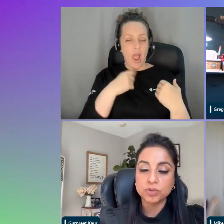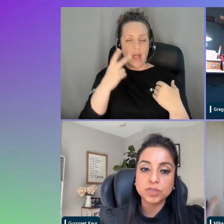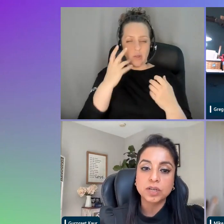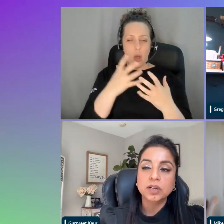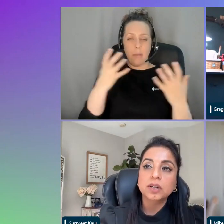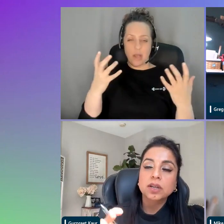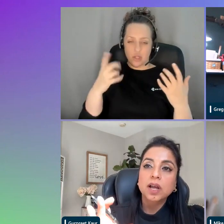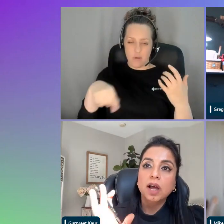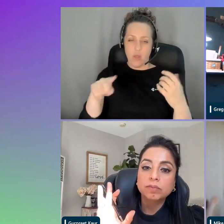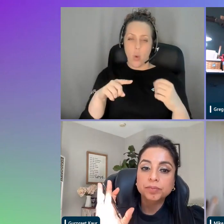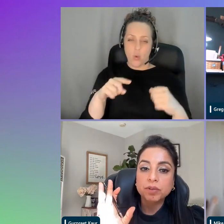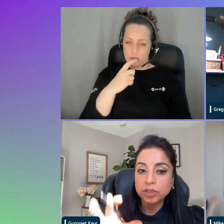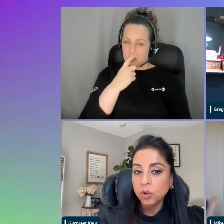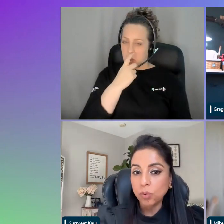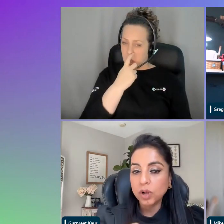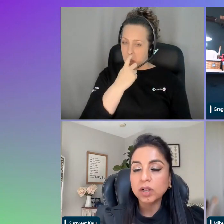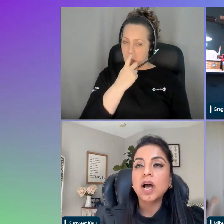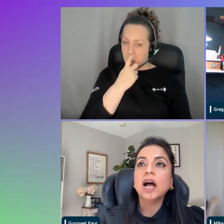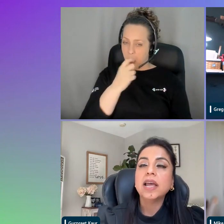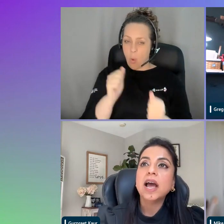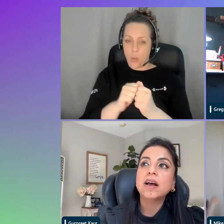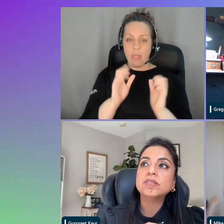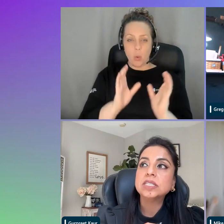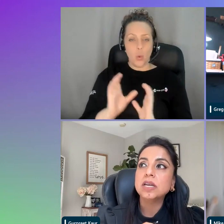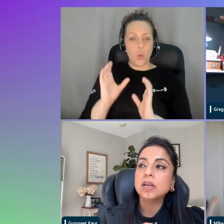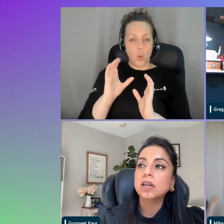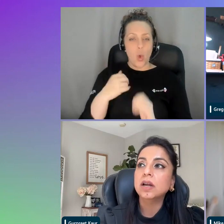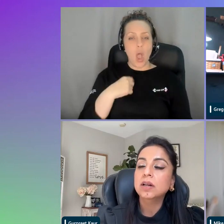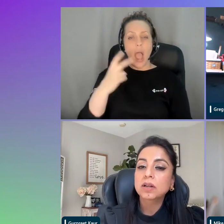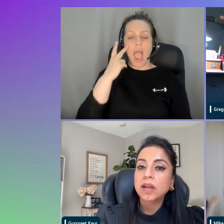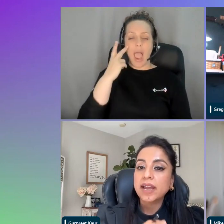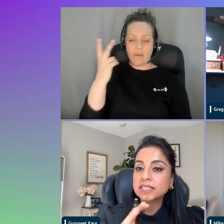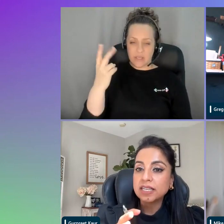bunch of those, um, with Google, I have seen an accessibility